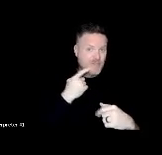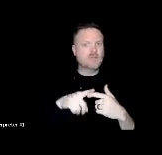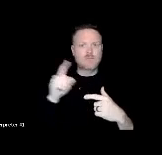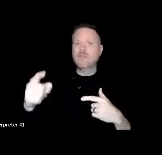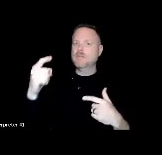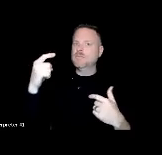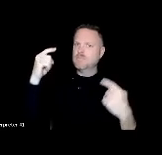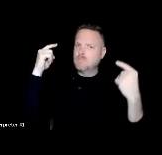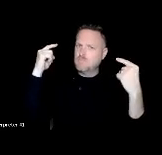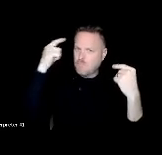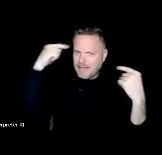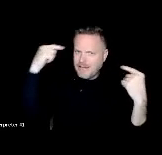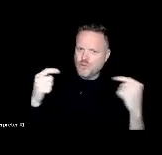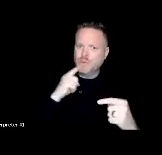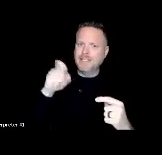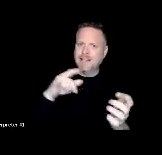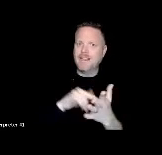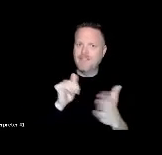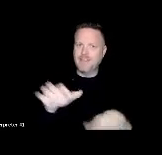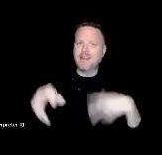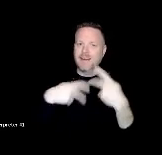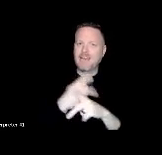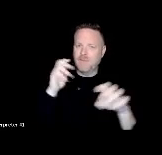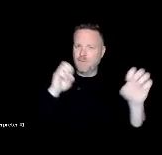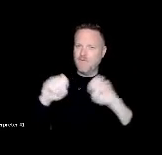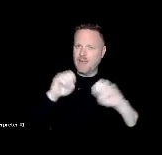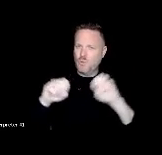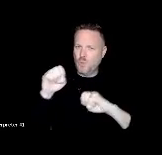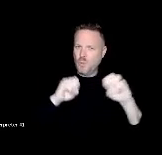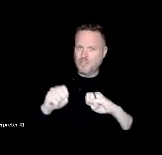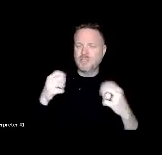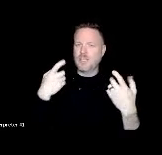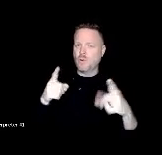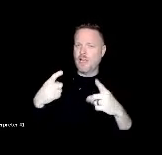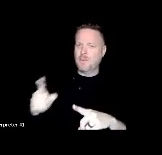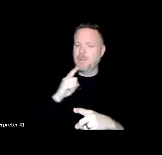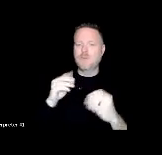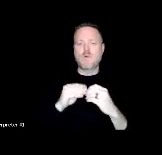be something that is needed and might be something that down the road. Next slide.